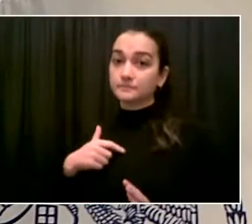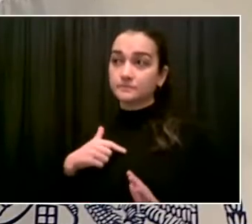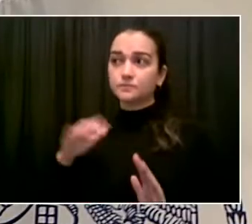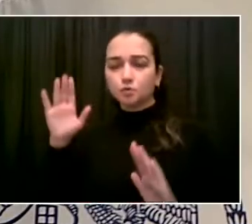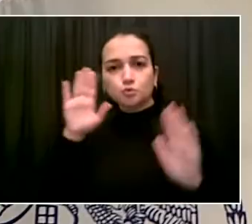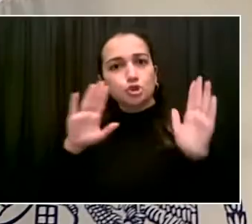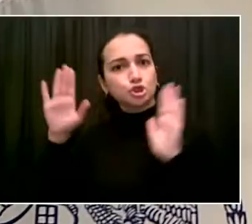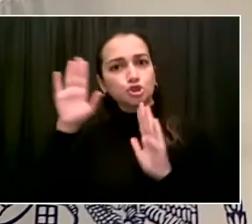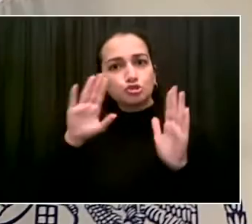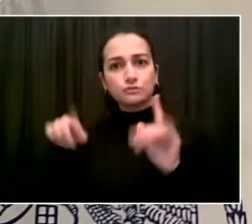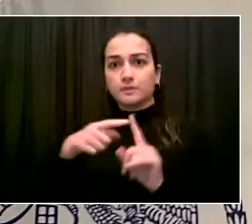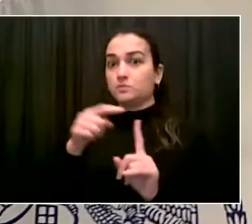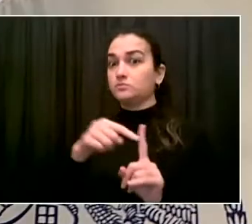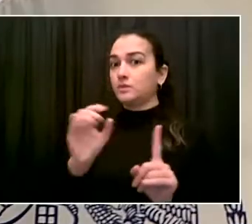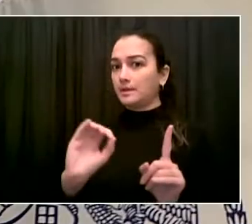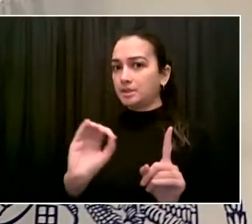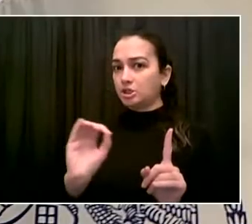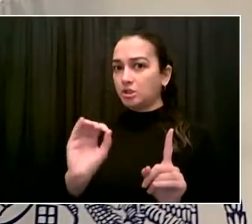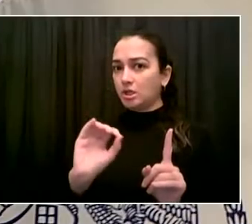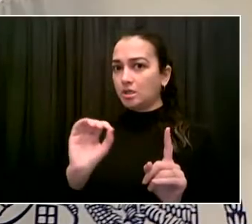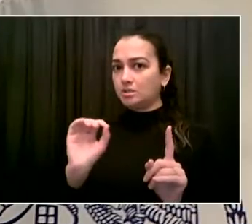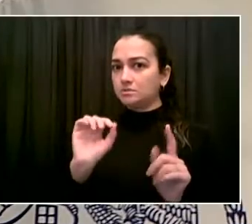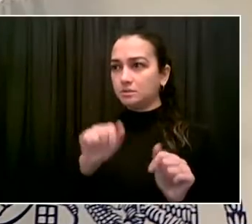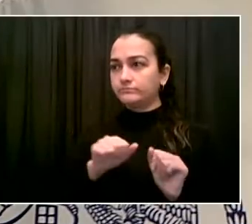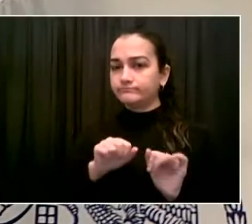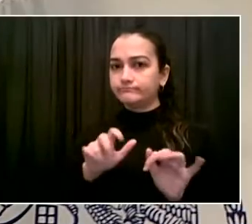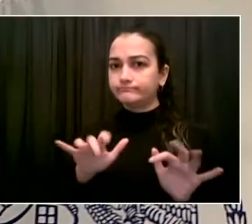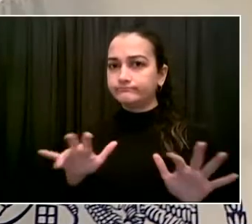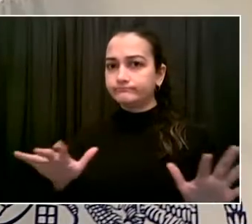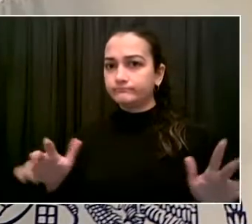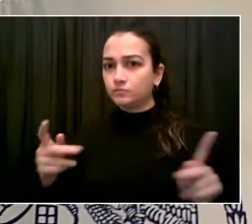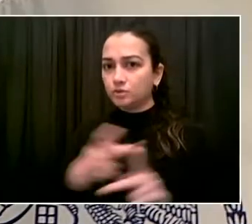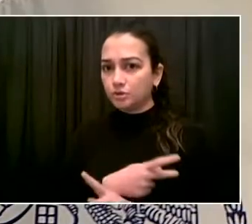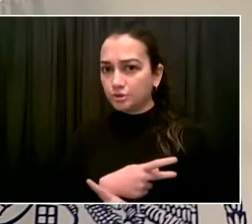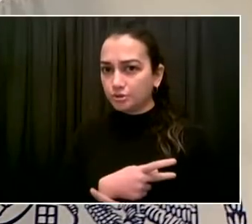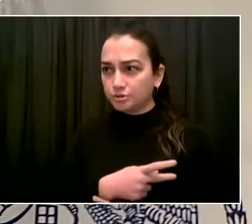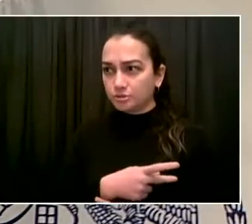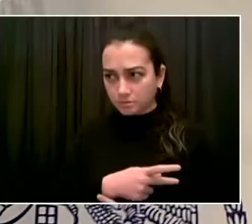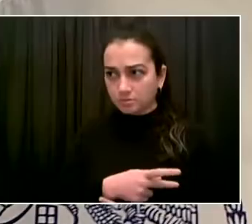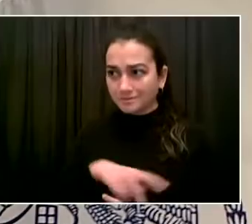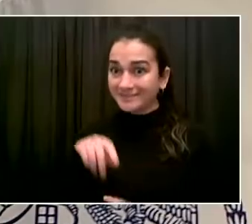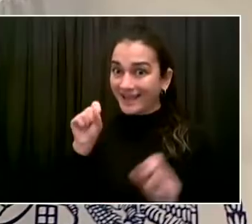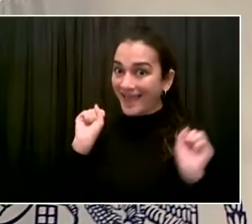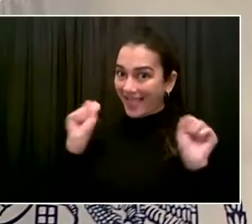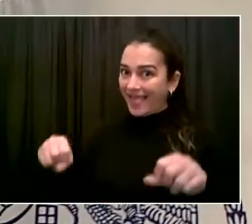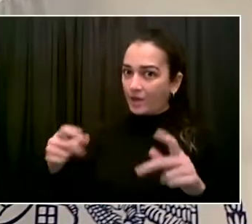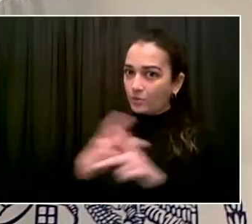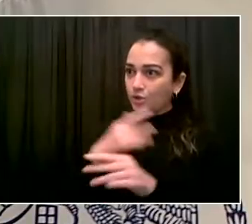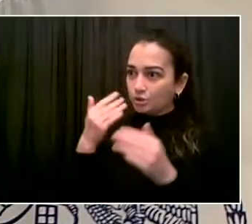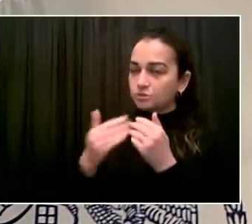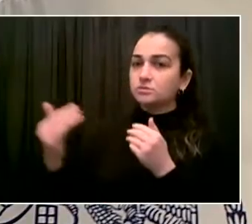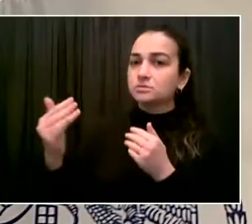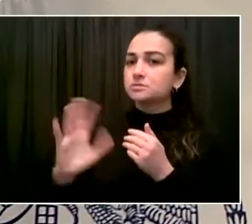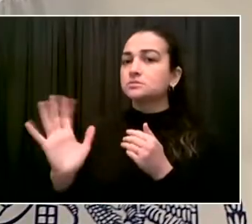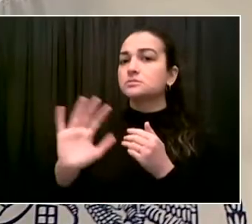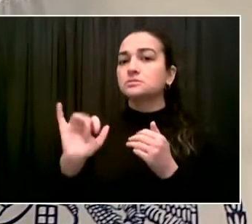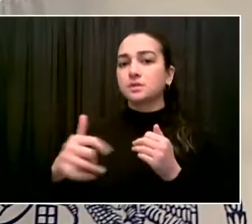VERSUS PREEMPTIVE. THE REASON I SAY THAT, IT IS TIME TO DO SOMETHING EVEN BIGGER. ESPECIALL Y BEFORE OMICRON ASSERTS ITSELF HERE. BEFORE WE GET INTO THE